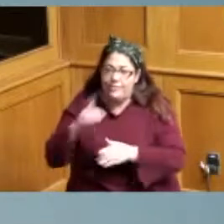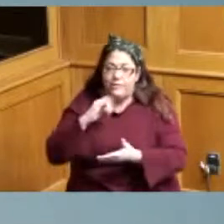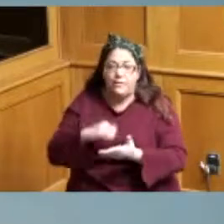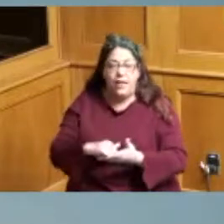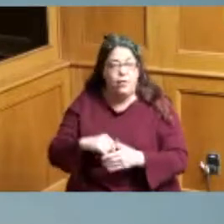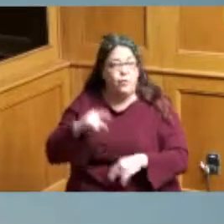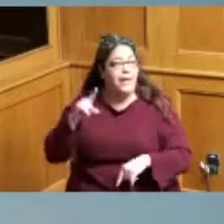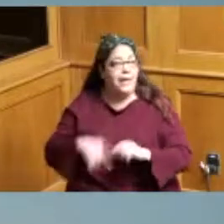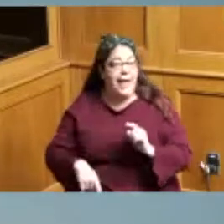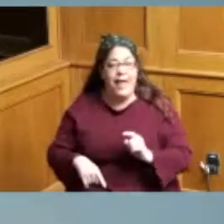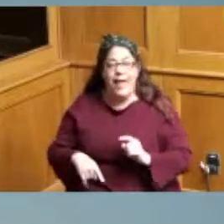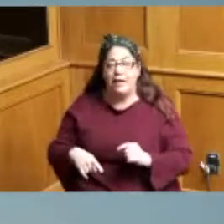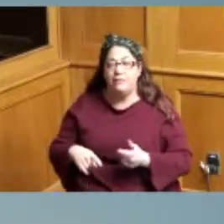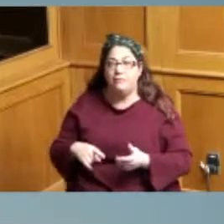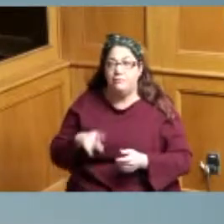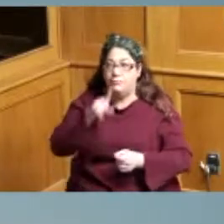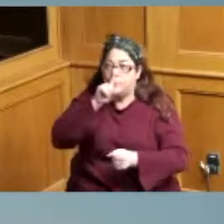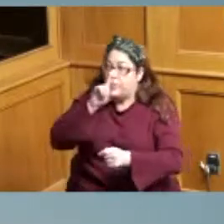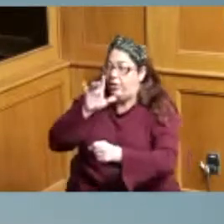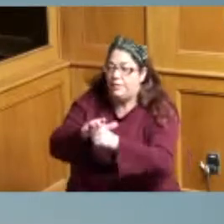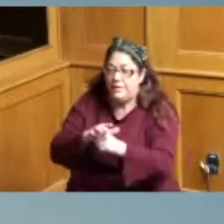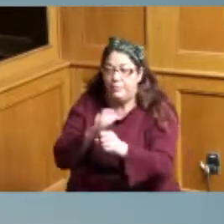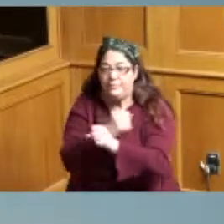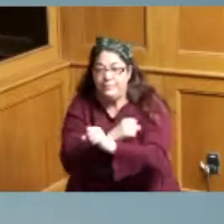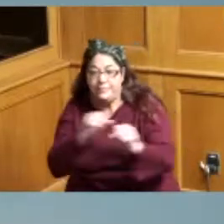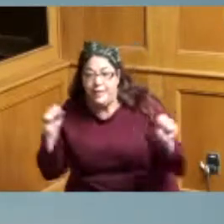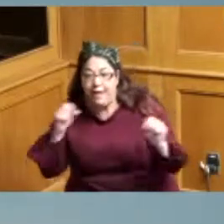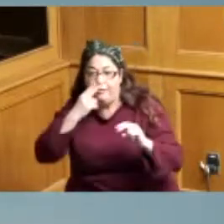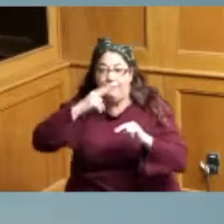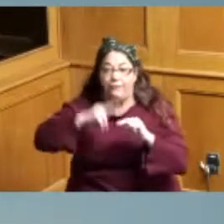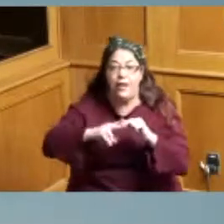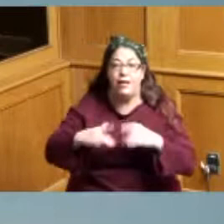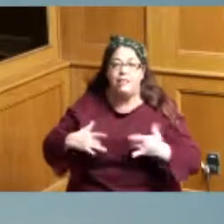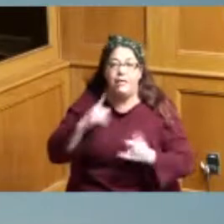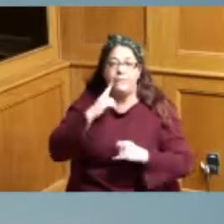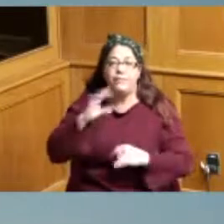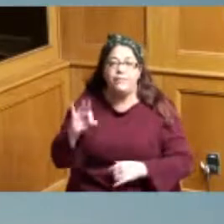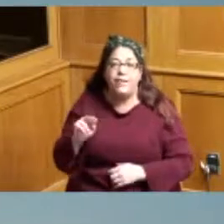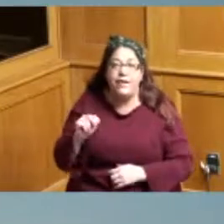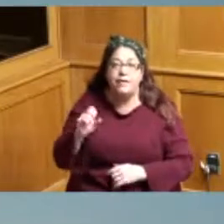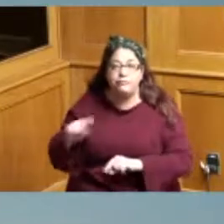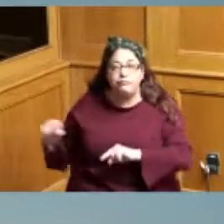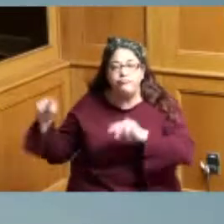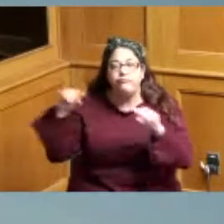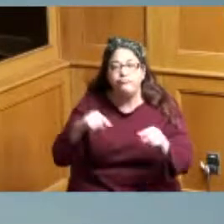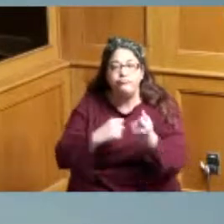that we could guarantee a a safe and fun event for fans who would be coming to to the stadium so